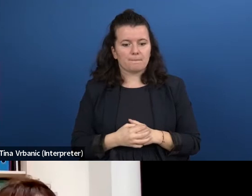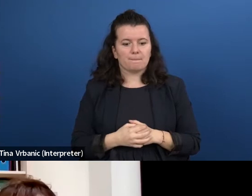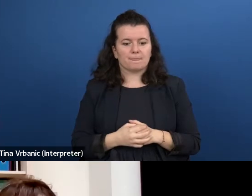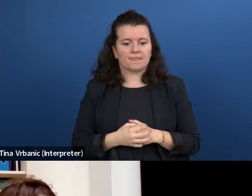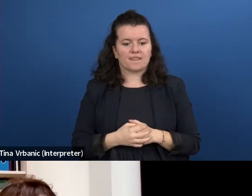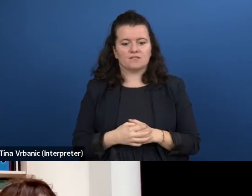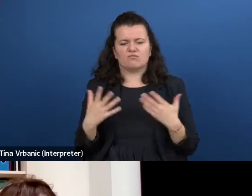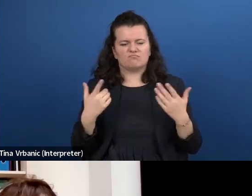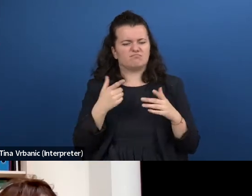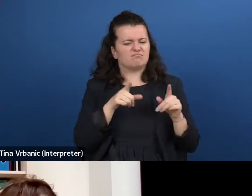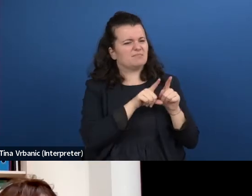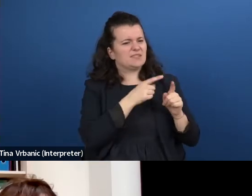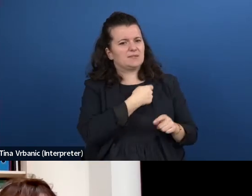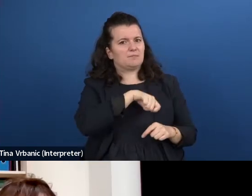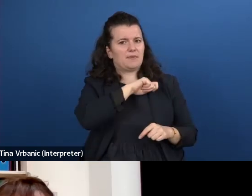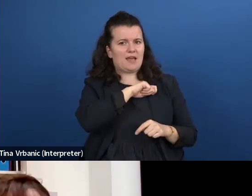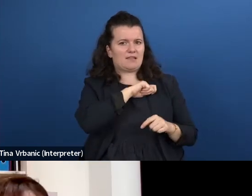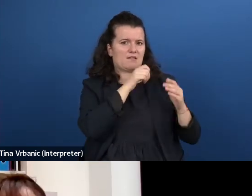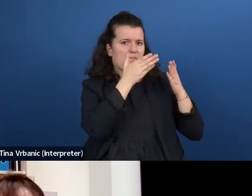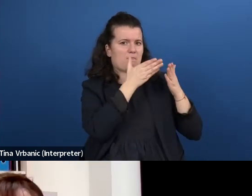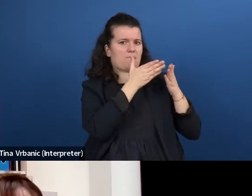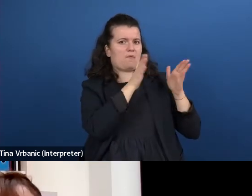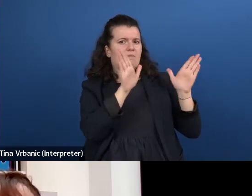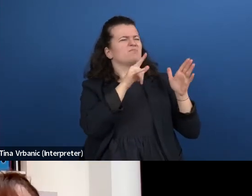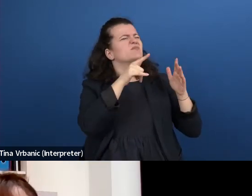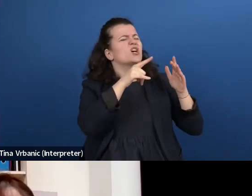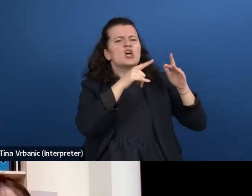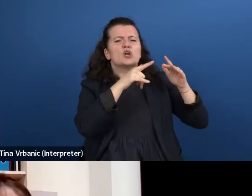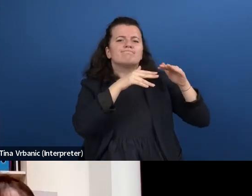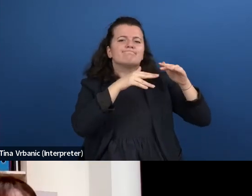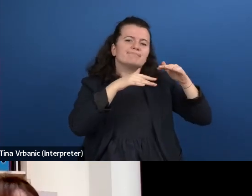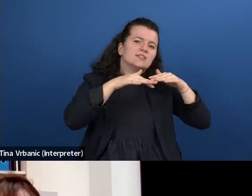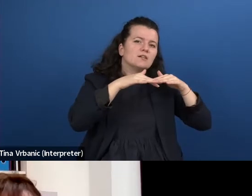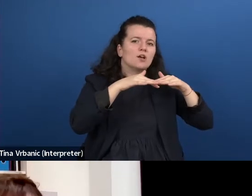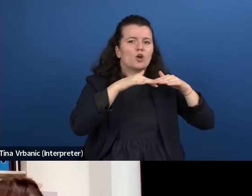and the 2030 Agenda. The aim of the observatory is providing information